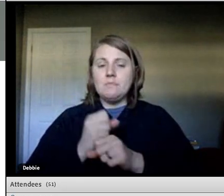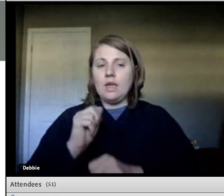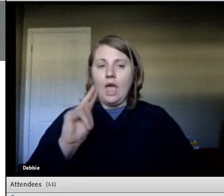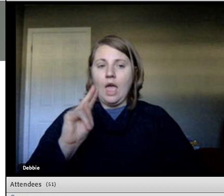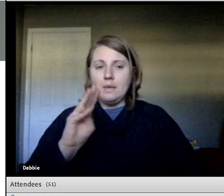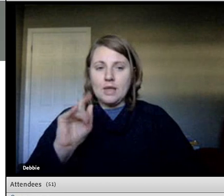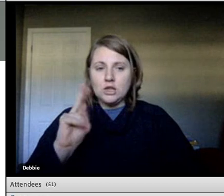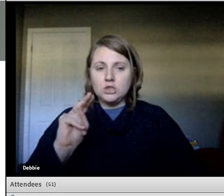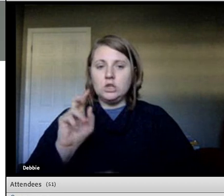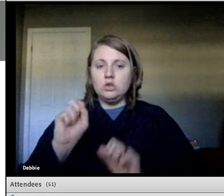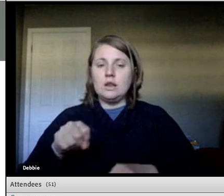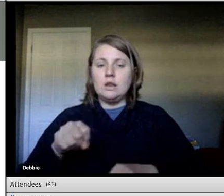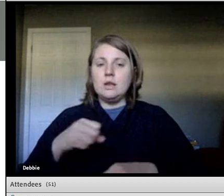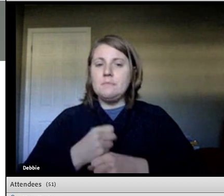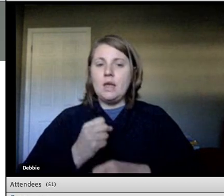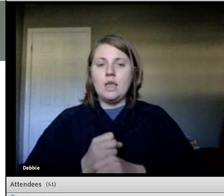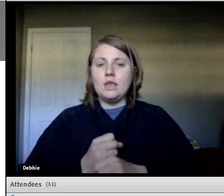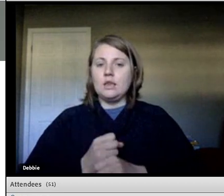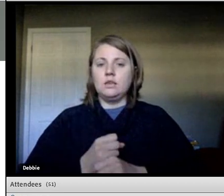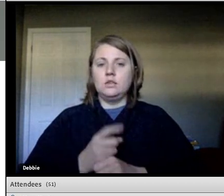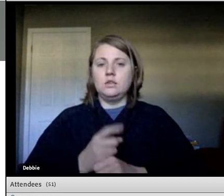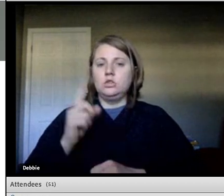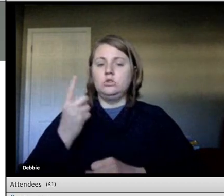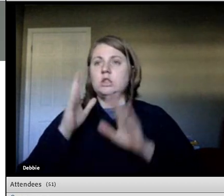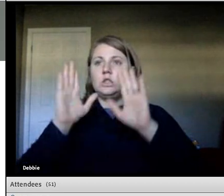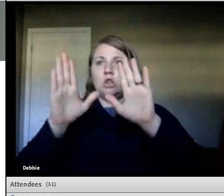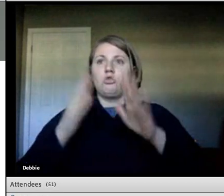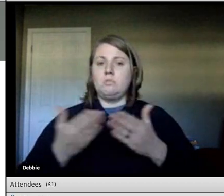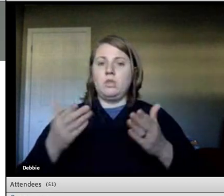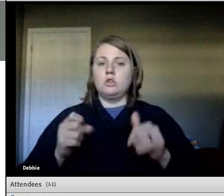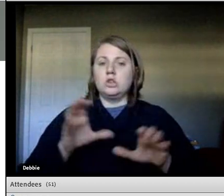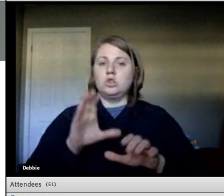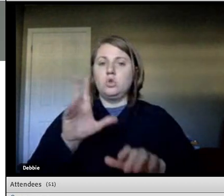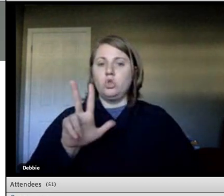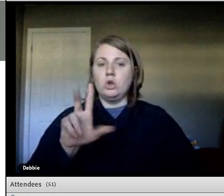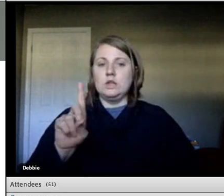You can actually do 3D design and virtual reality in here. I will say this about Blender.